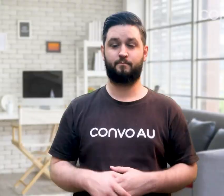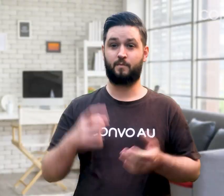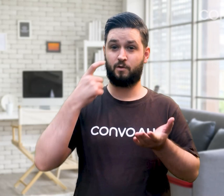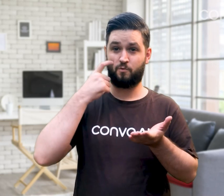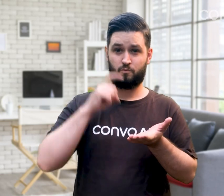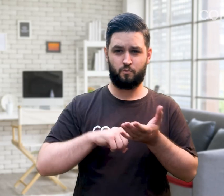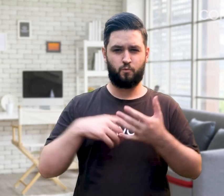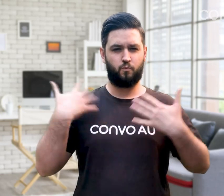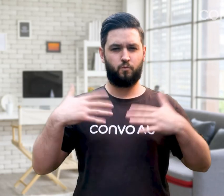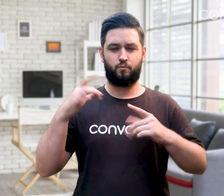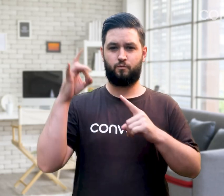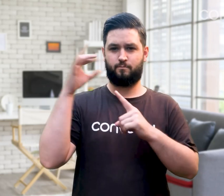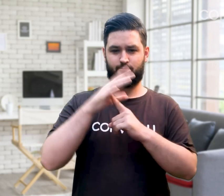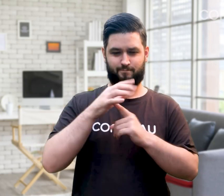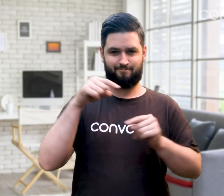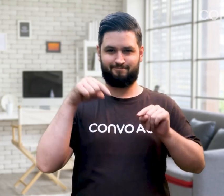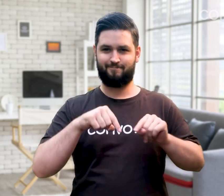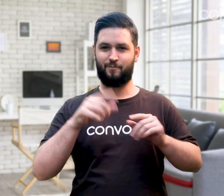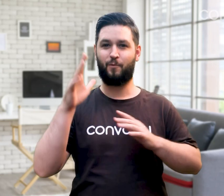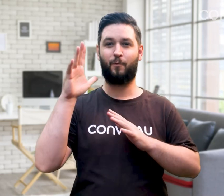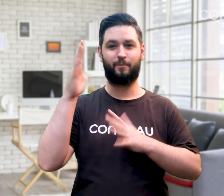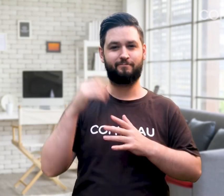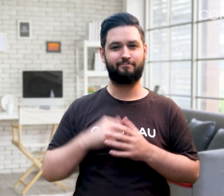By acknowledging the significance of Auslan,